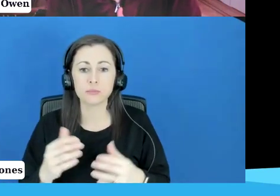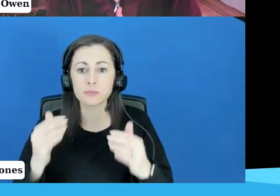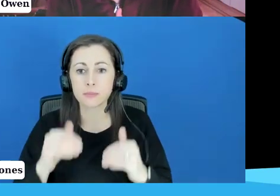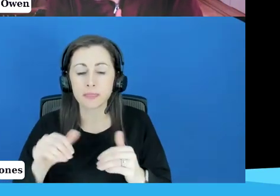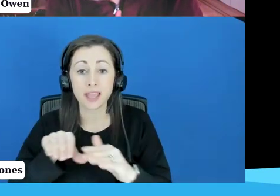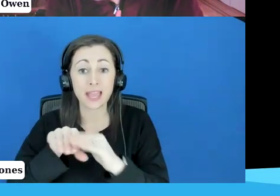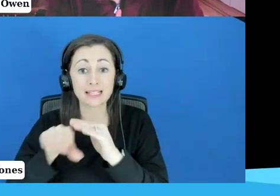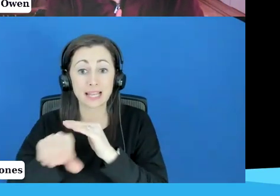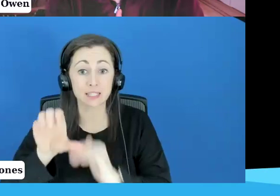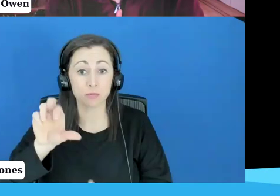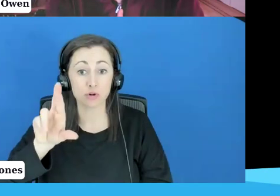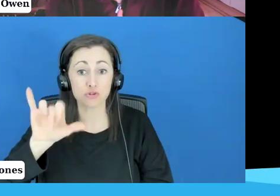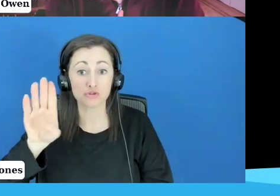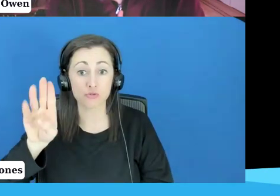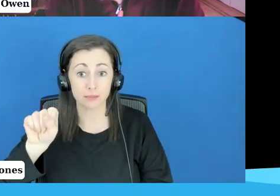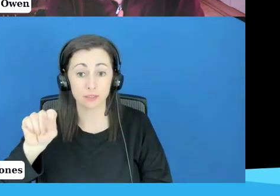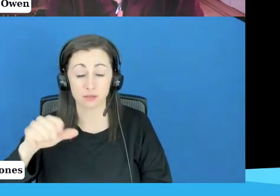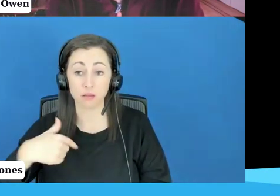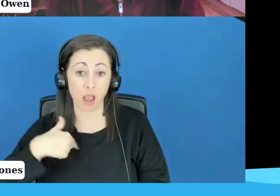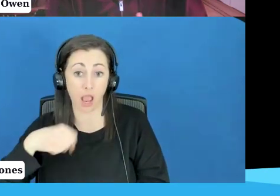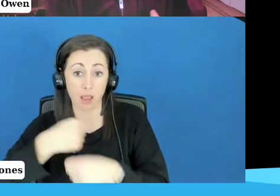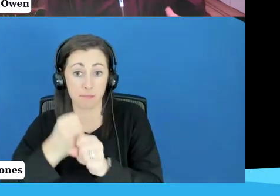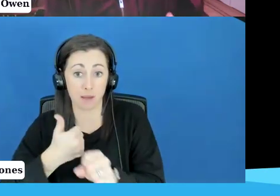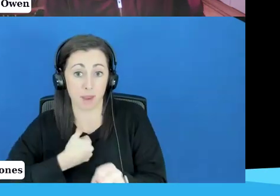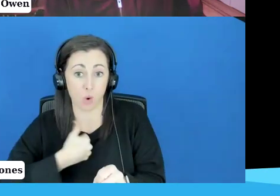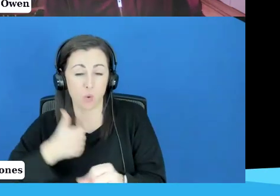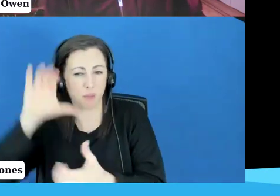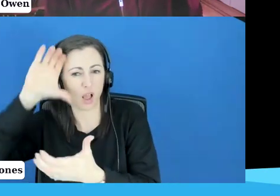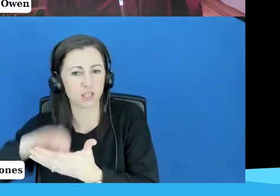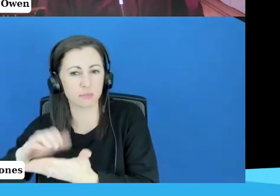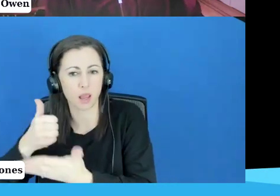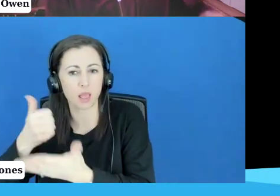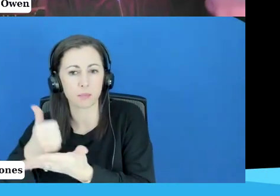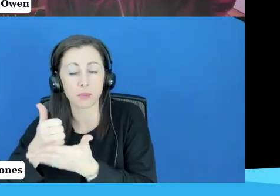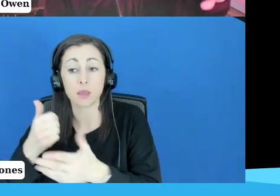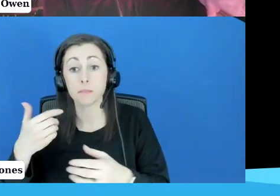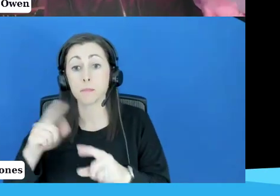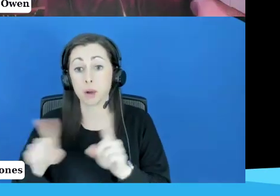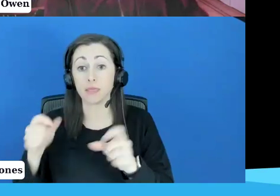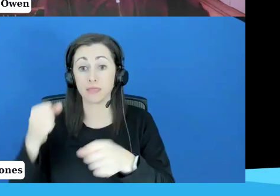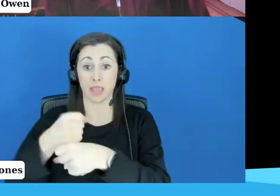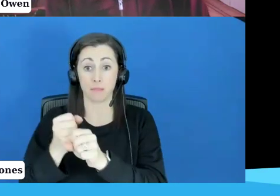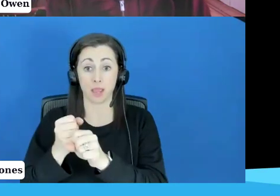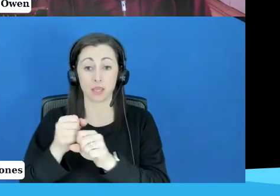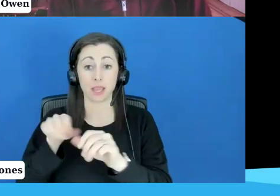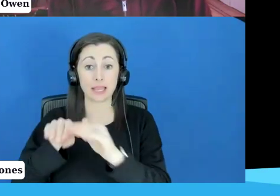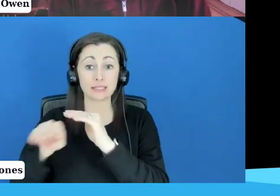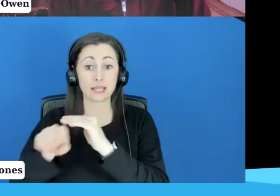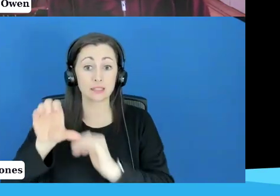my husband adapted one for me. But they do make accessible cribs that kind of go up so your legs can roll under them